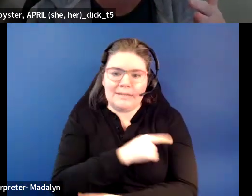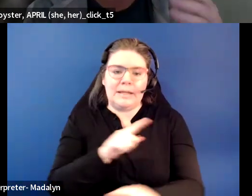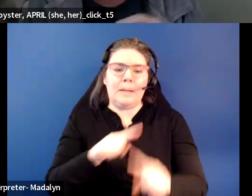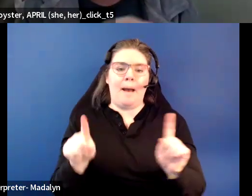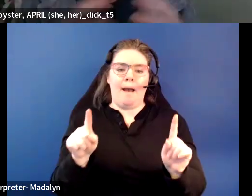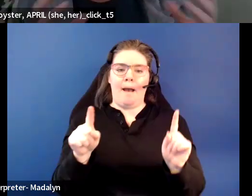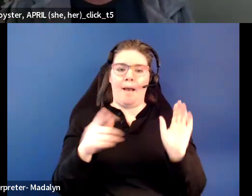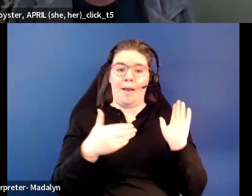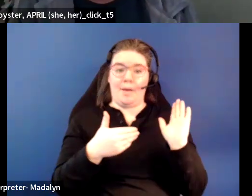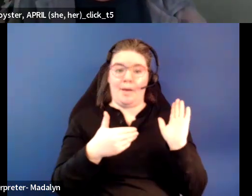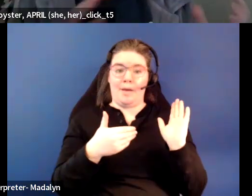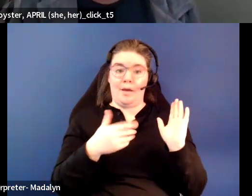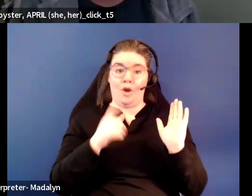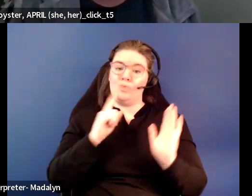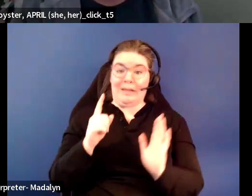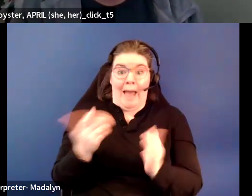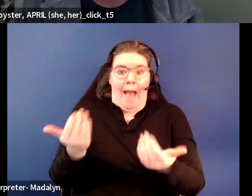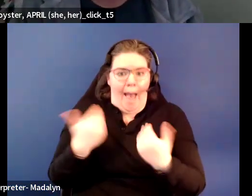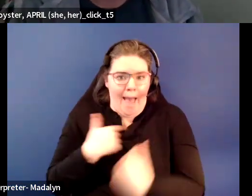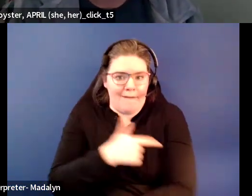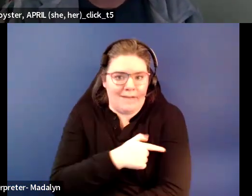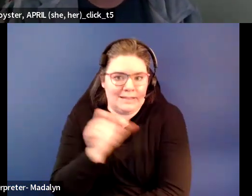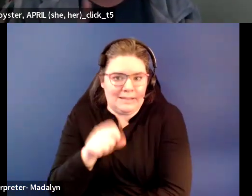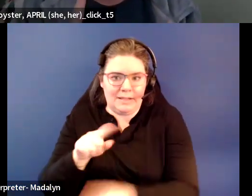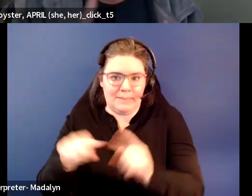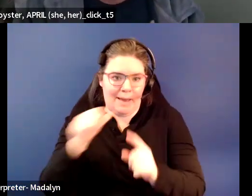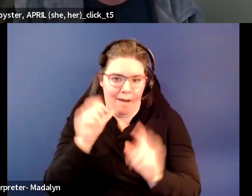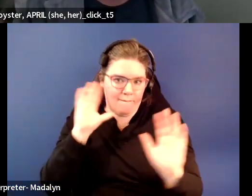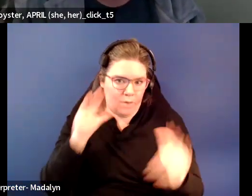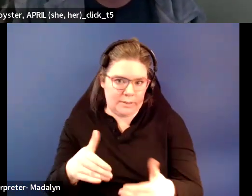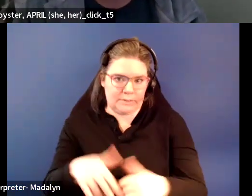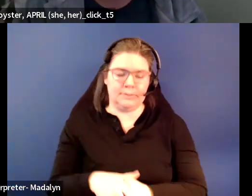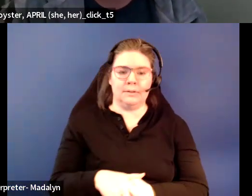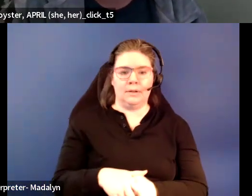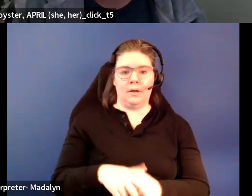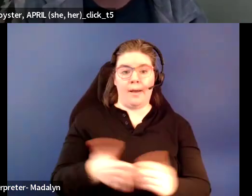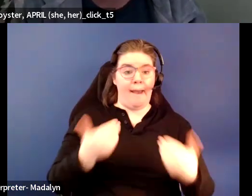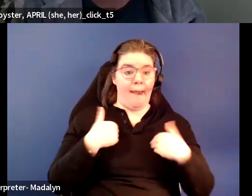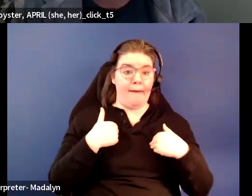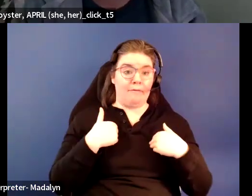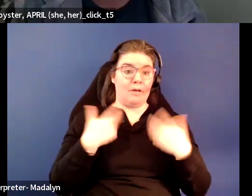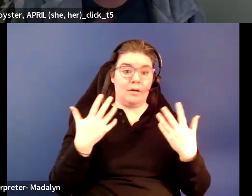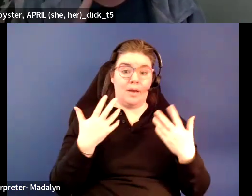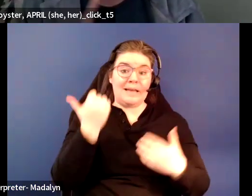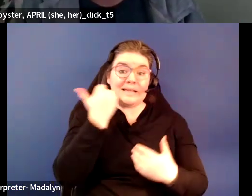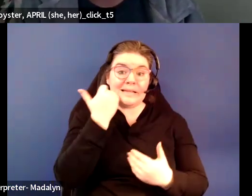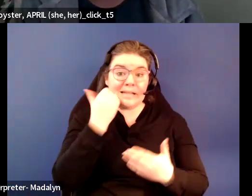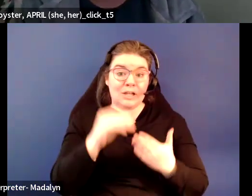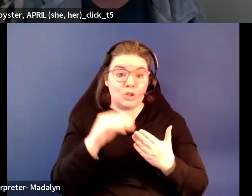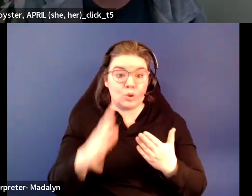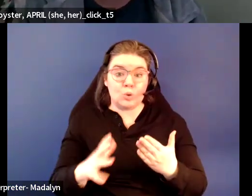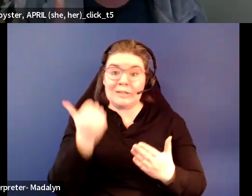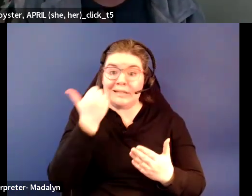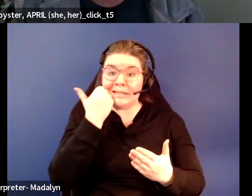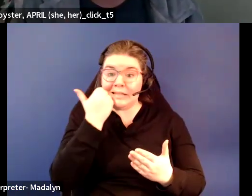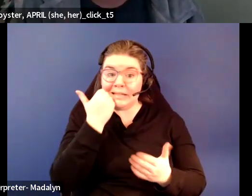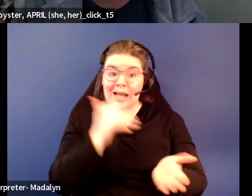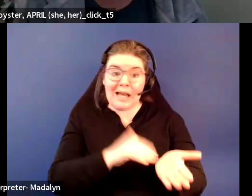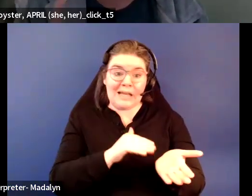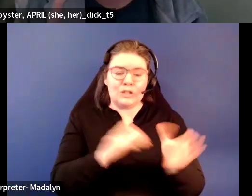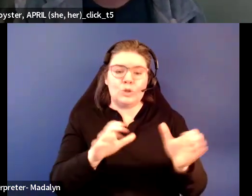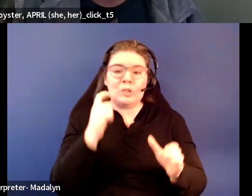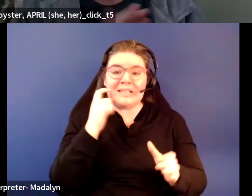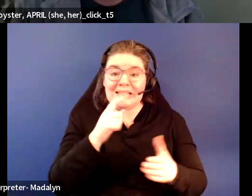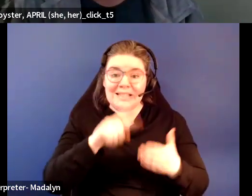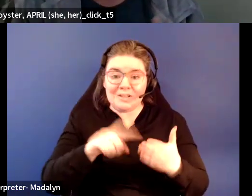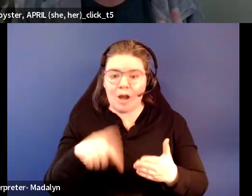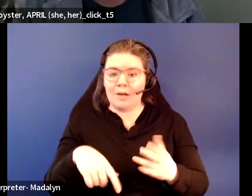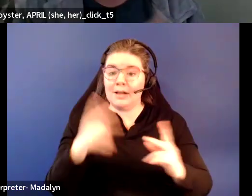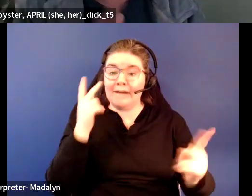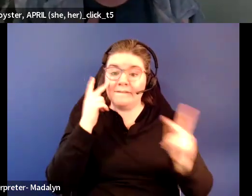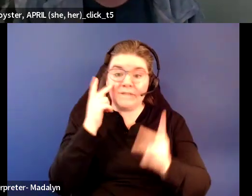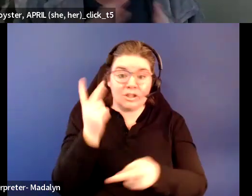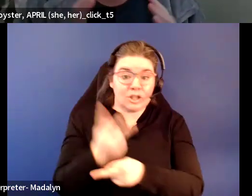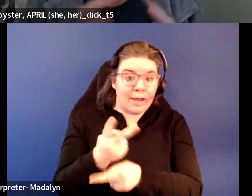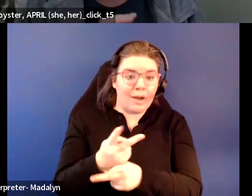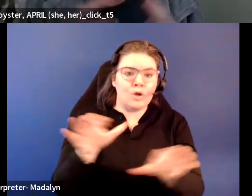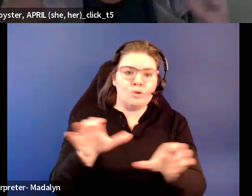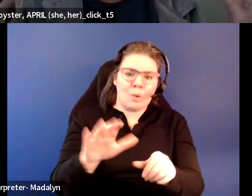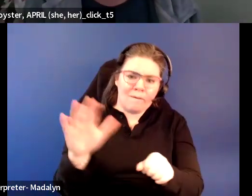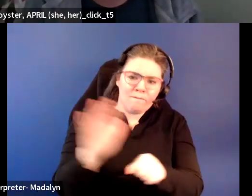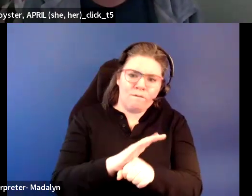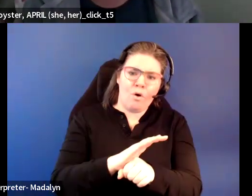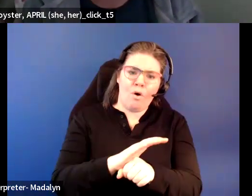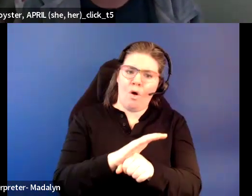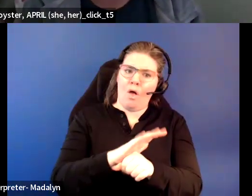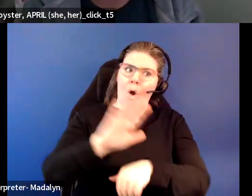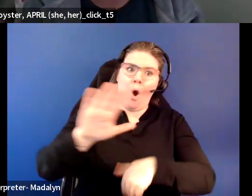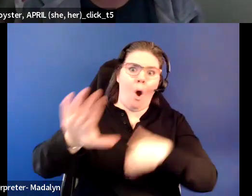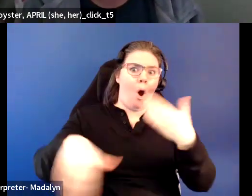Sierra Royster, APRIL (she, her): vaccines are one booth, one stop but they're doing. They're having either dental students or dentists. There do teeth, checks or vision care, and they're doing full just everything help-related.